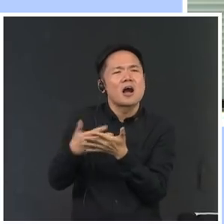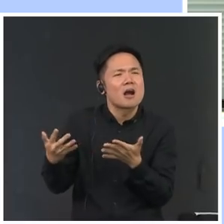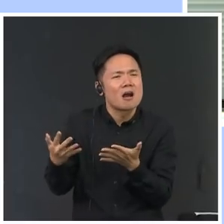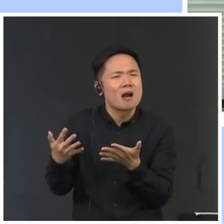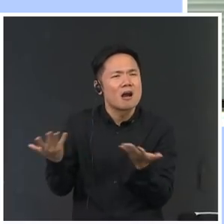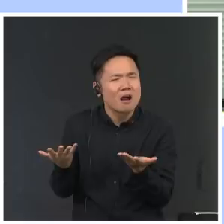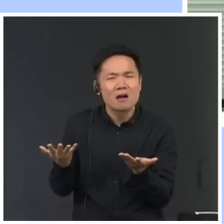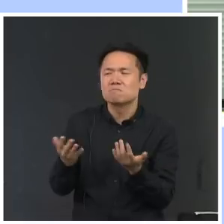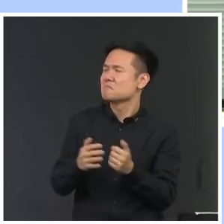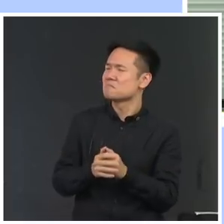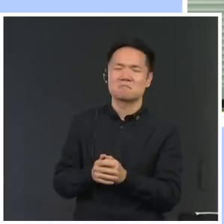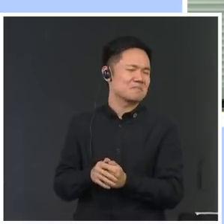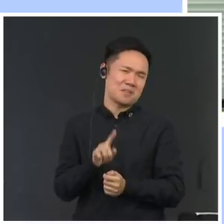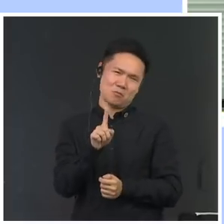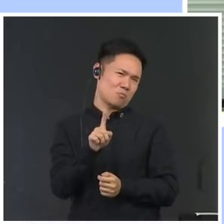So linguists,